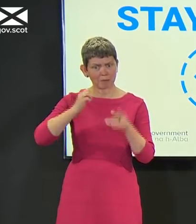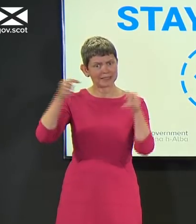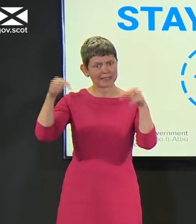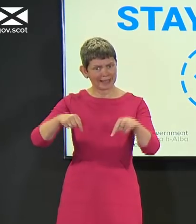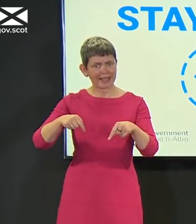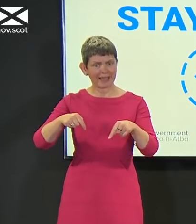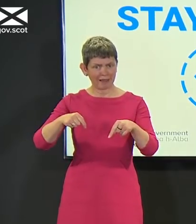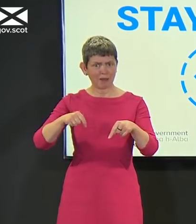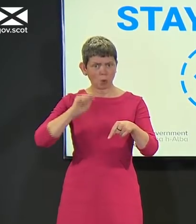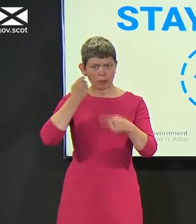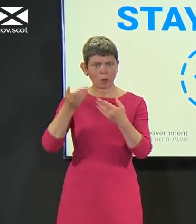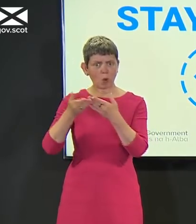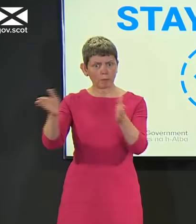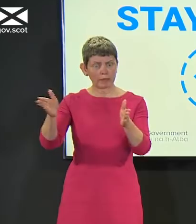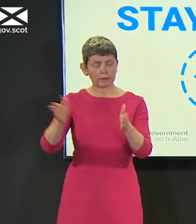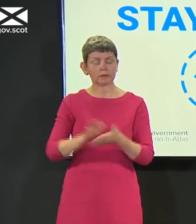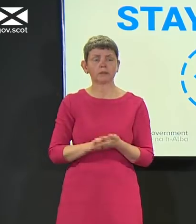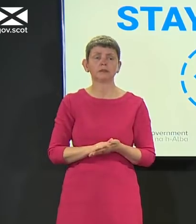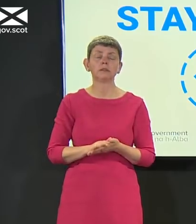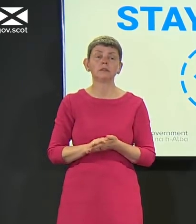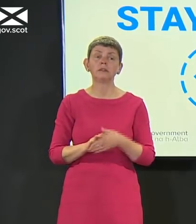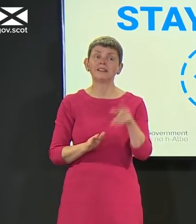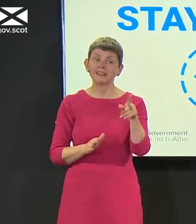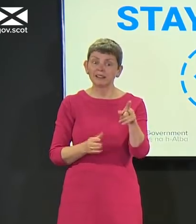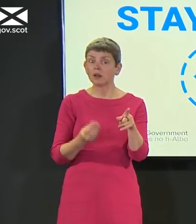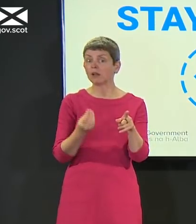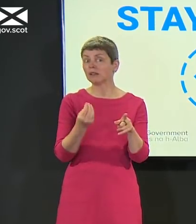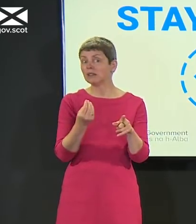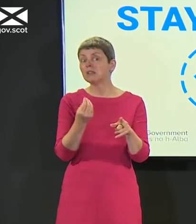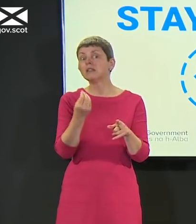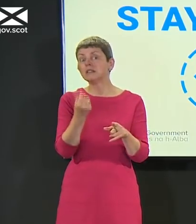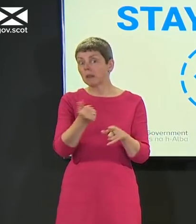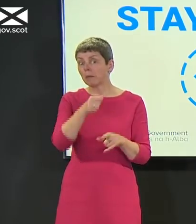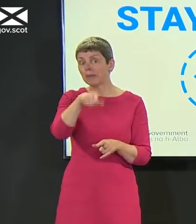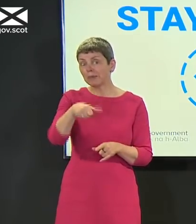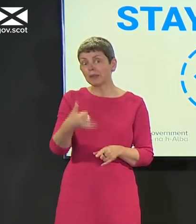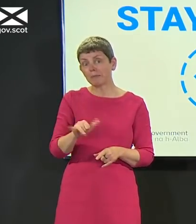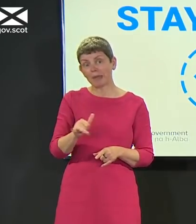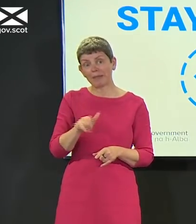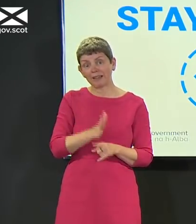does that mean nobody will do it i wouldn't say that but i think you can easily overstate that